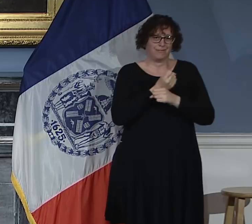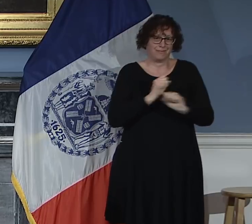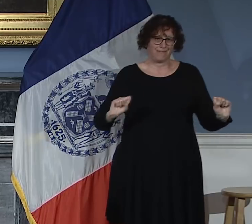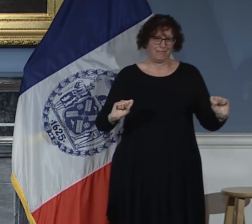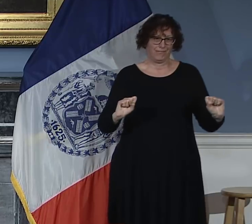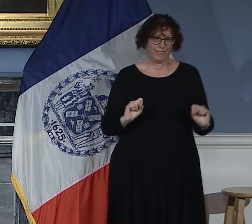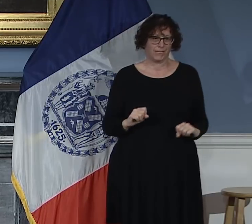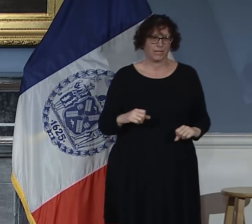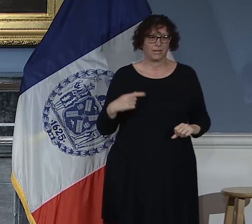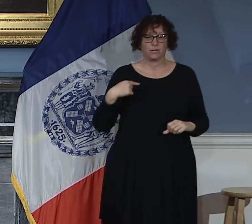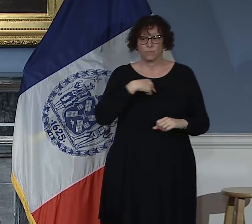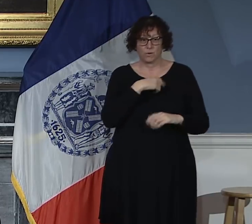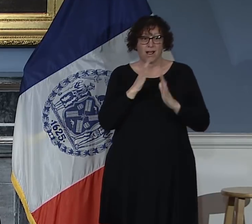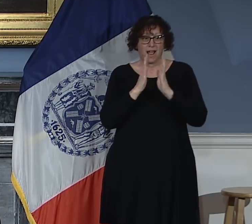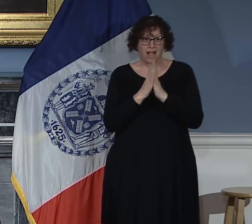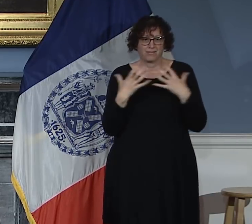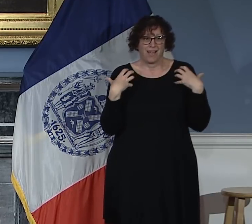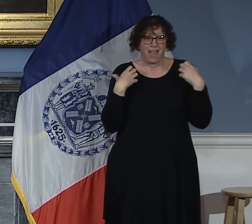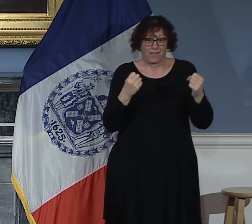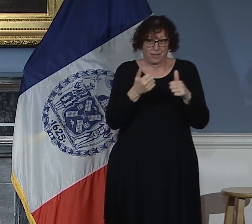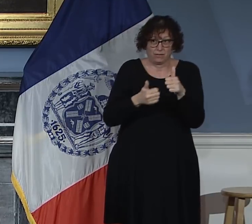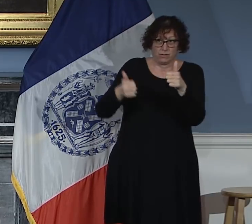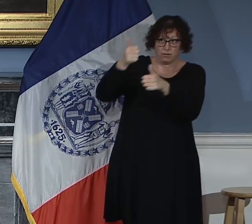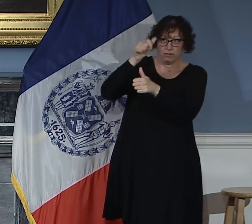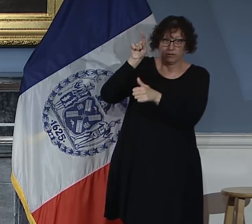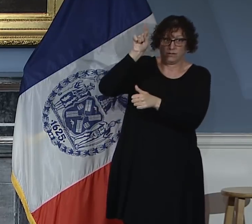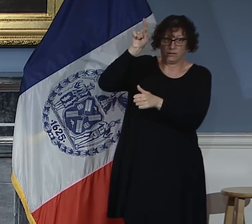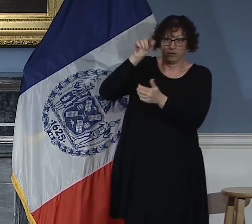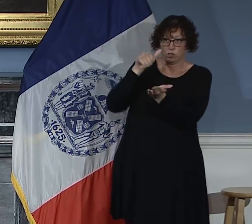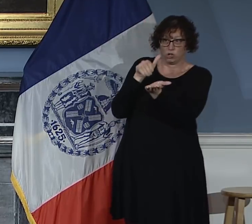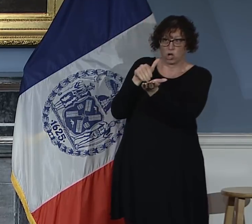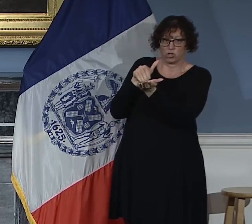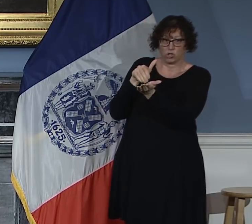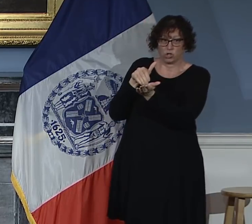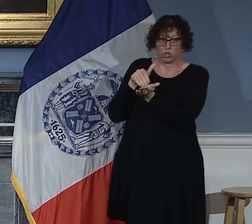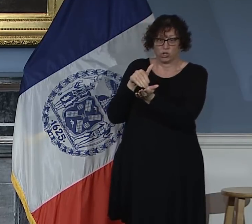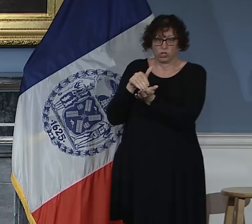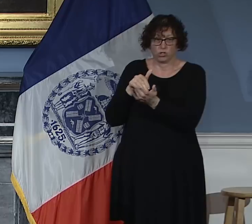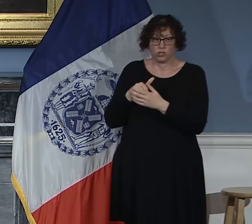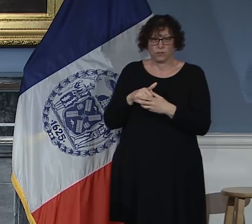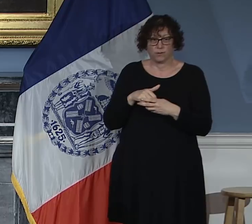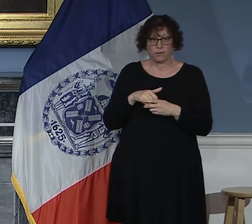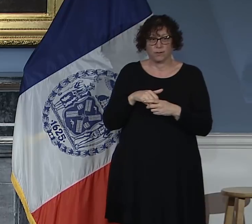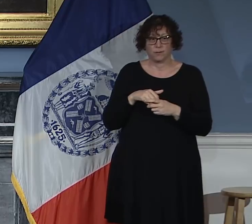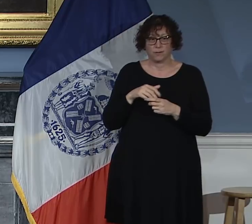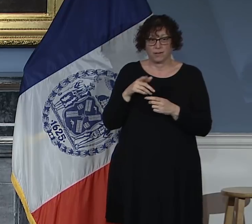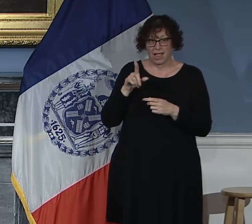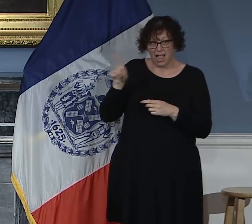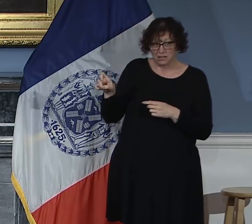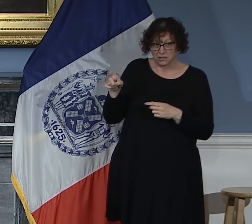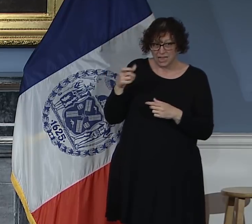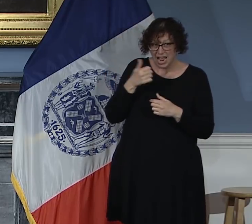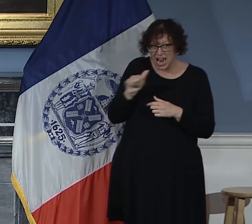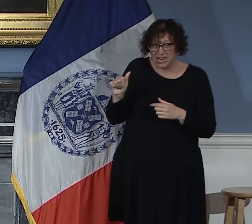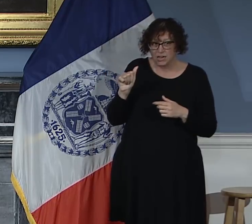THOSE GATHERINGS THAT CROWD PEOPLE TOGETHER. I HVEA KASEDOU R EAHL TH OMCMISSIONER IN THE LAST HOUR OR